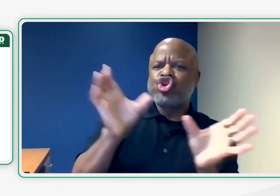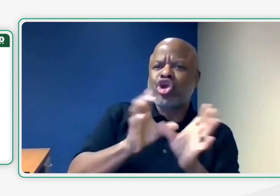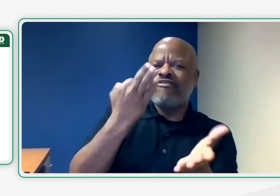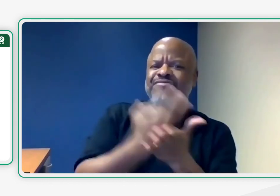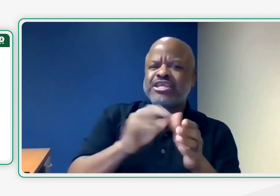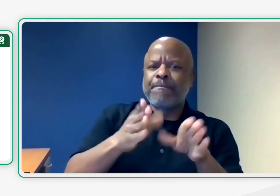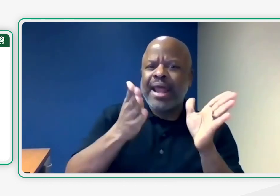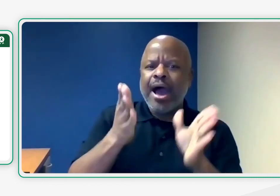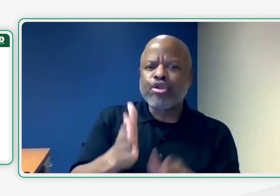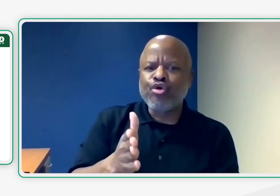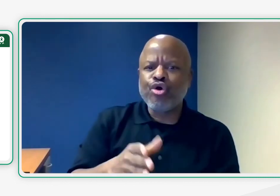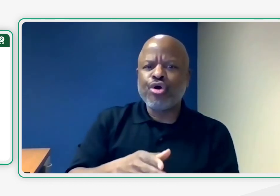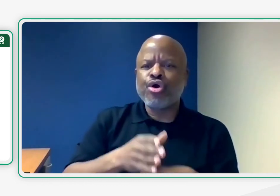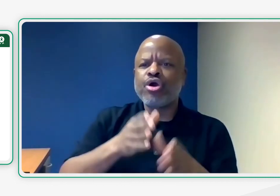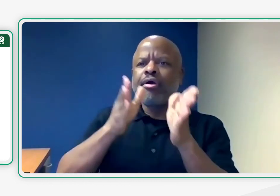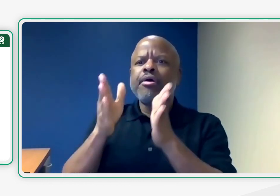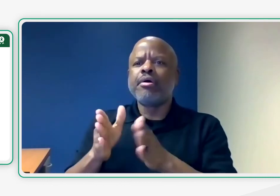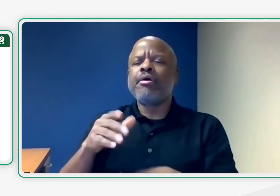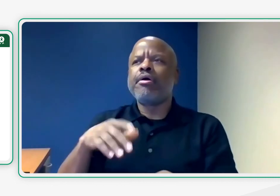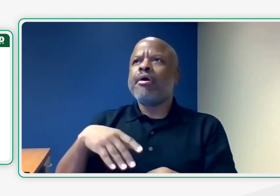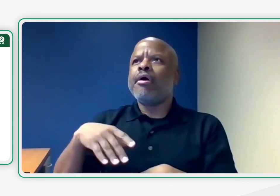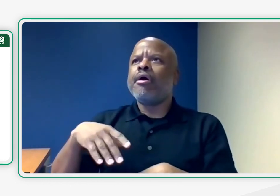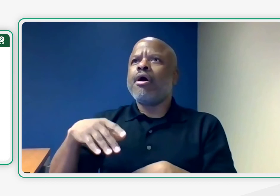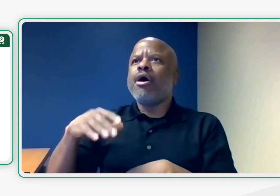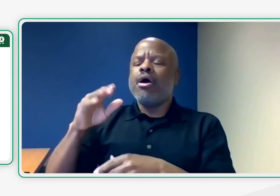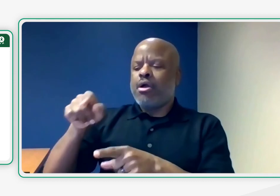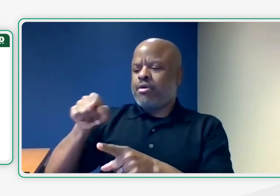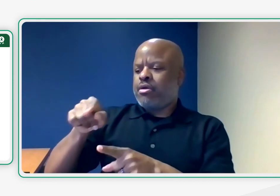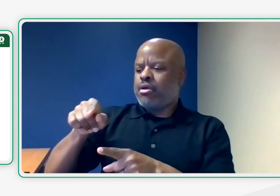behind that is. We had discussions about what a certified financial planner does.